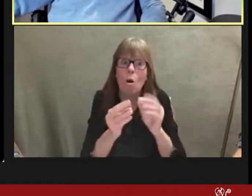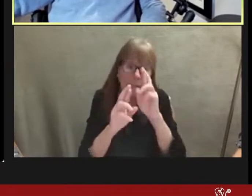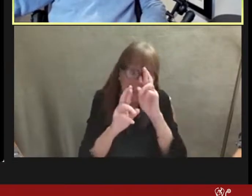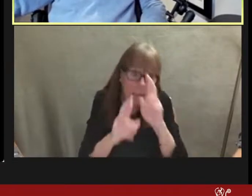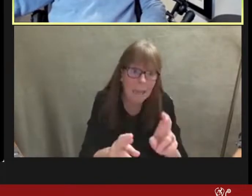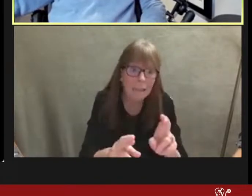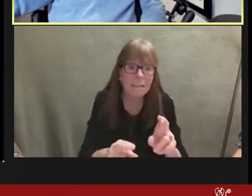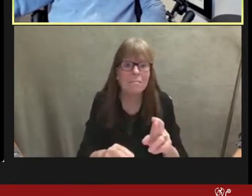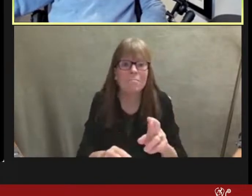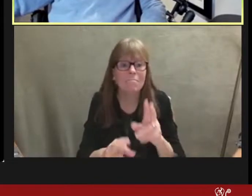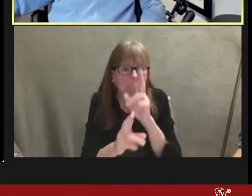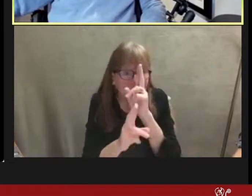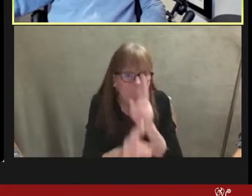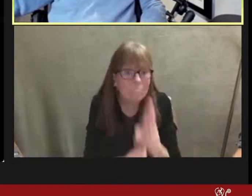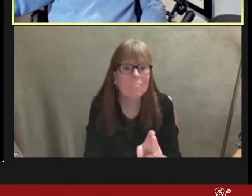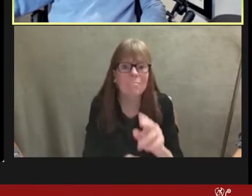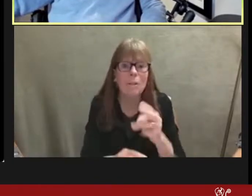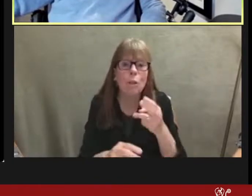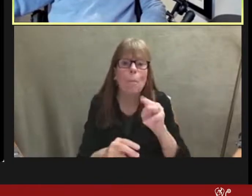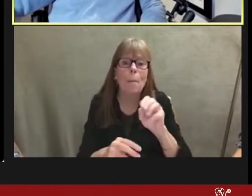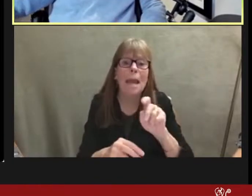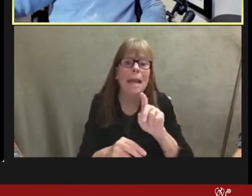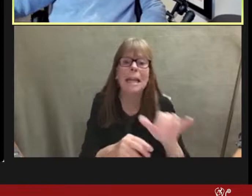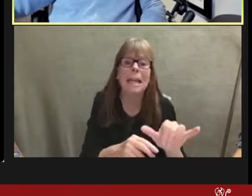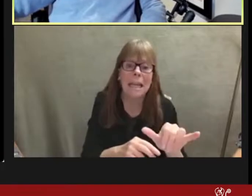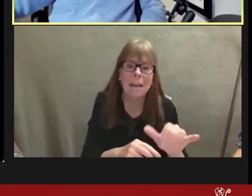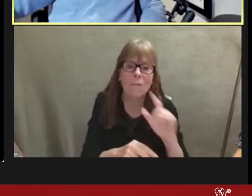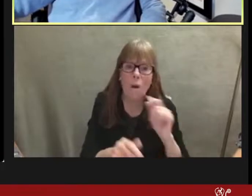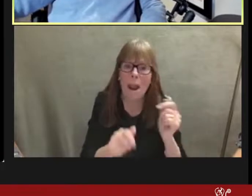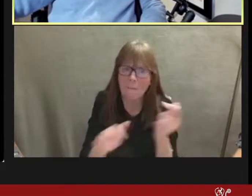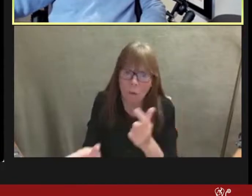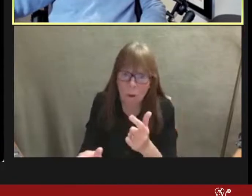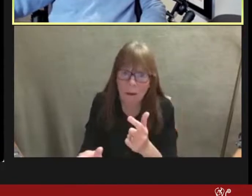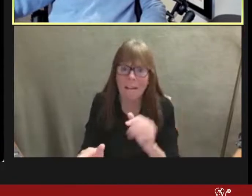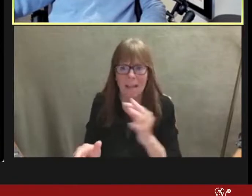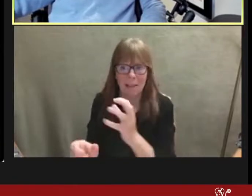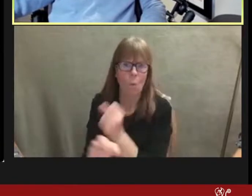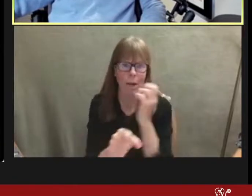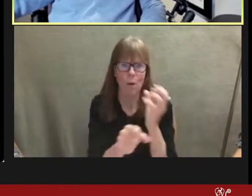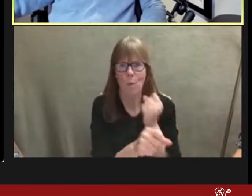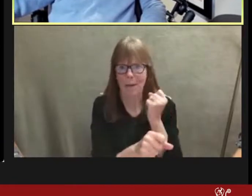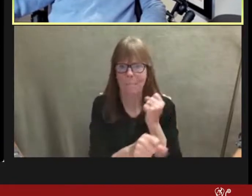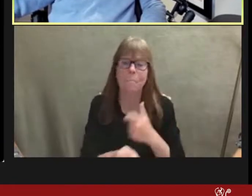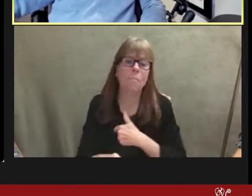support for everyone, that's a win-win situation. We have experts with experience to create such